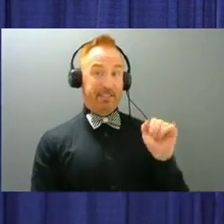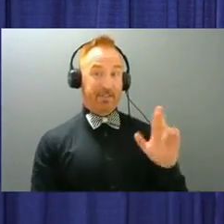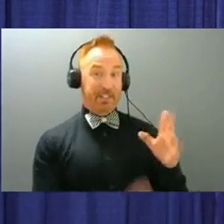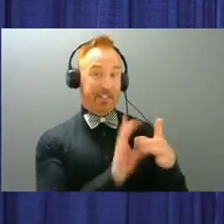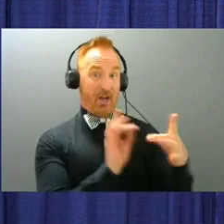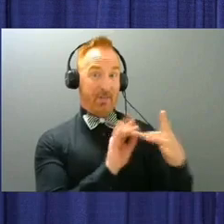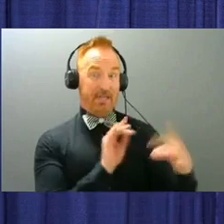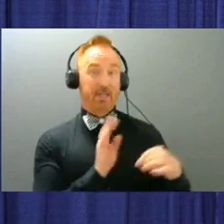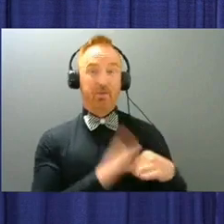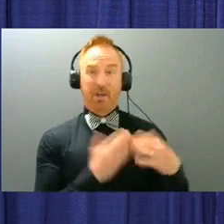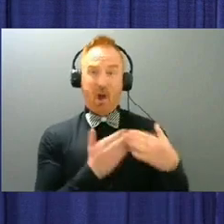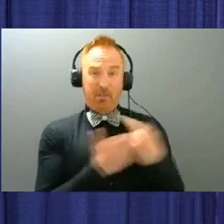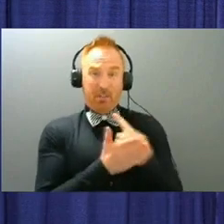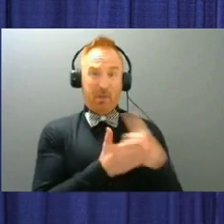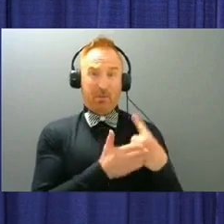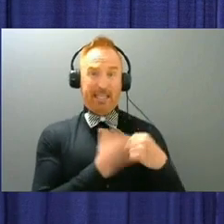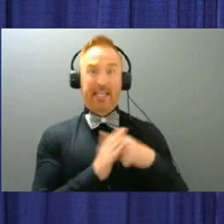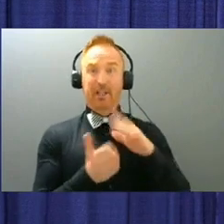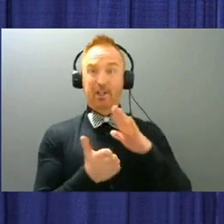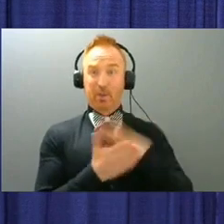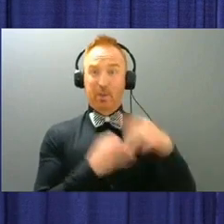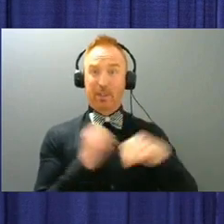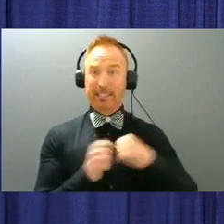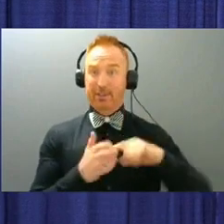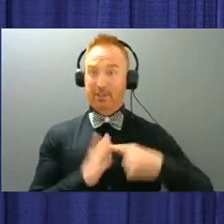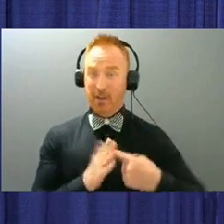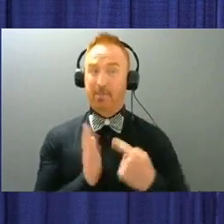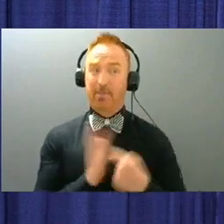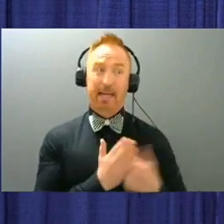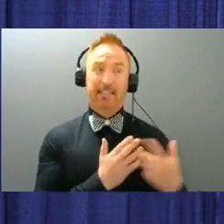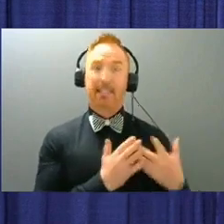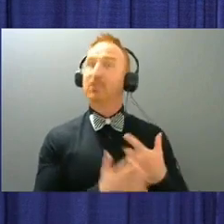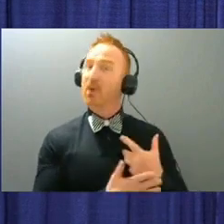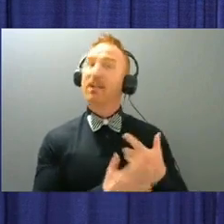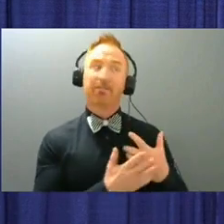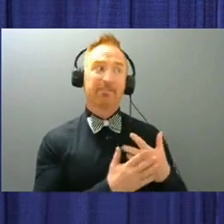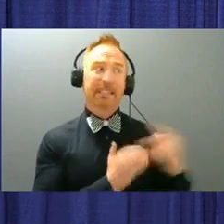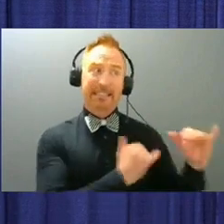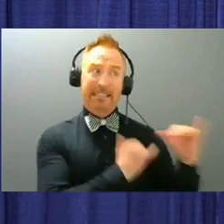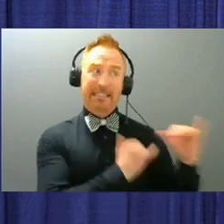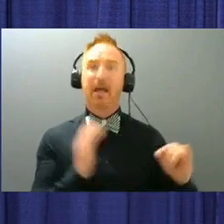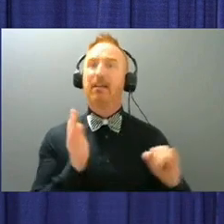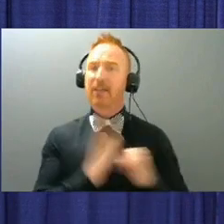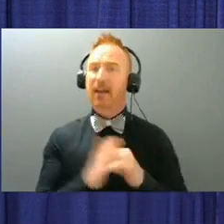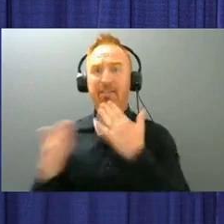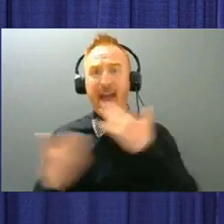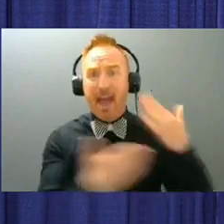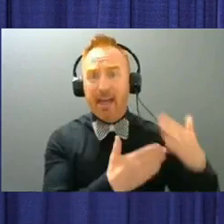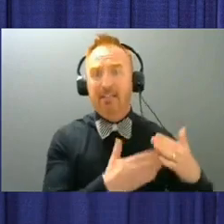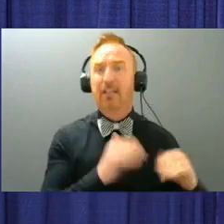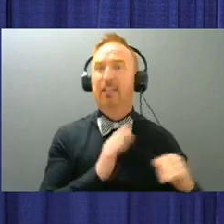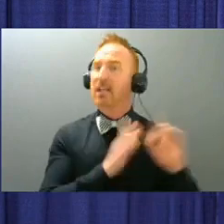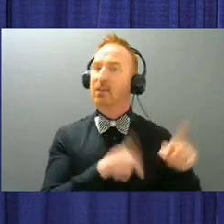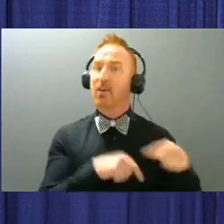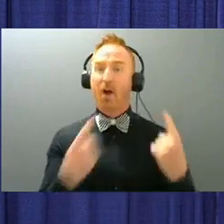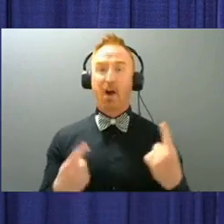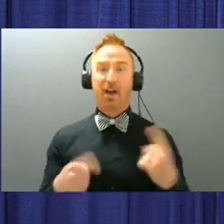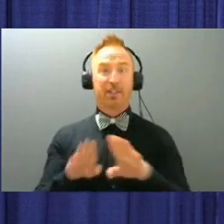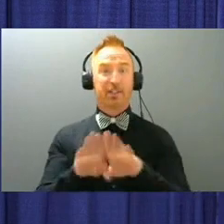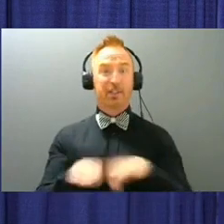year and I want to echo my thanks to all the people who have made this happen so far. The kids have taken some brave